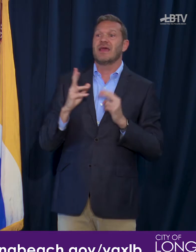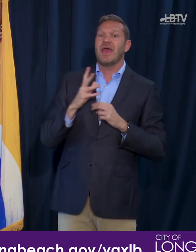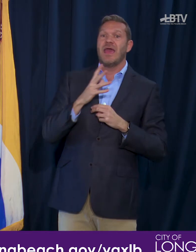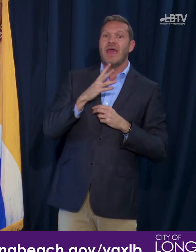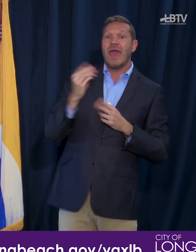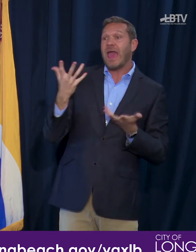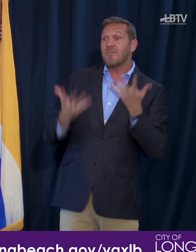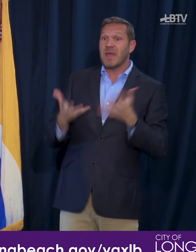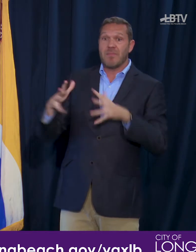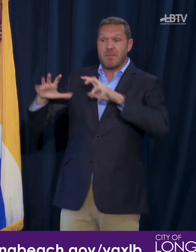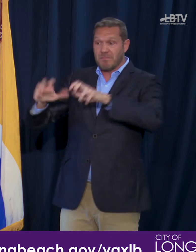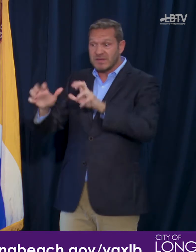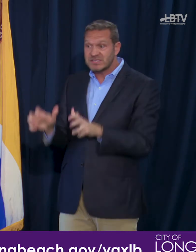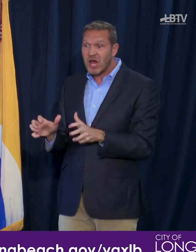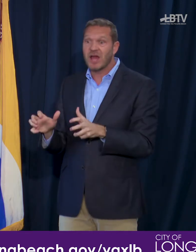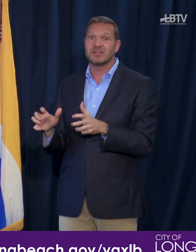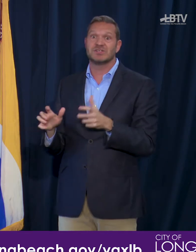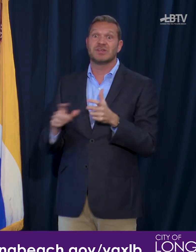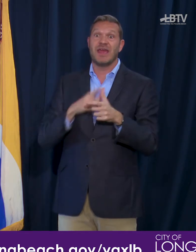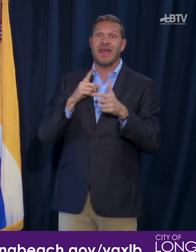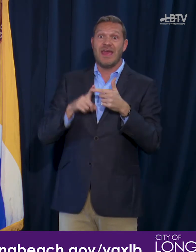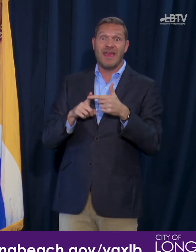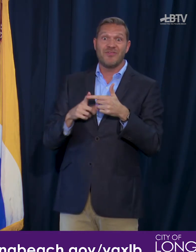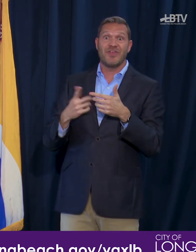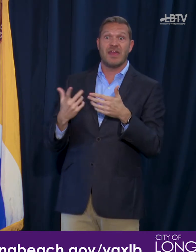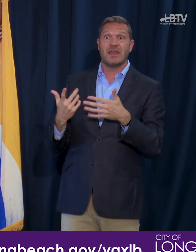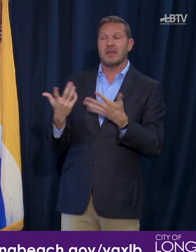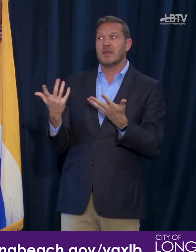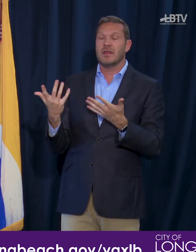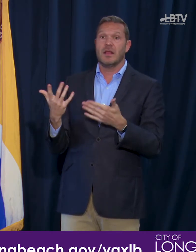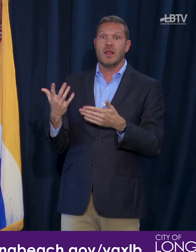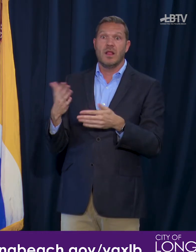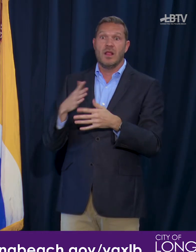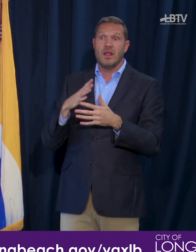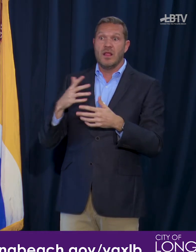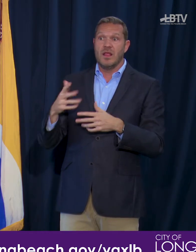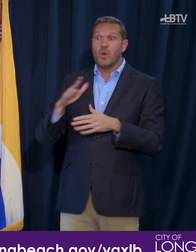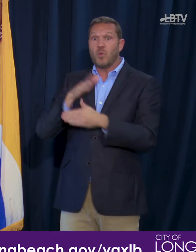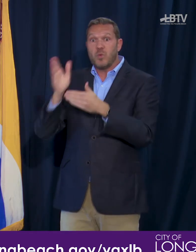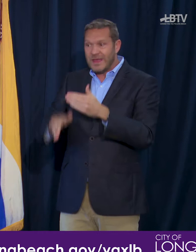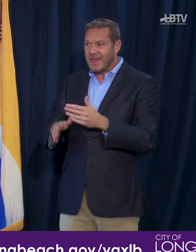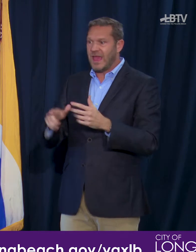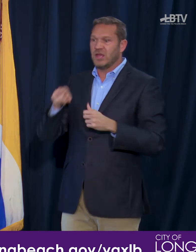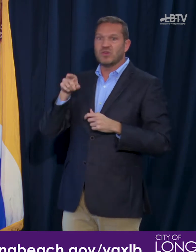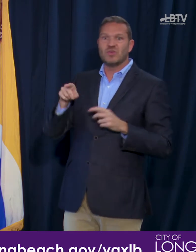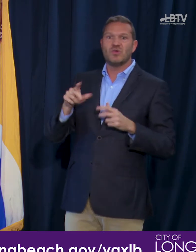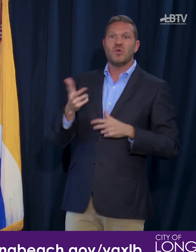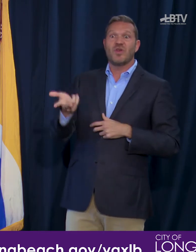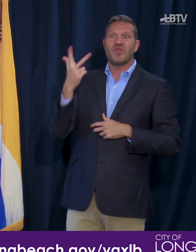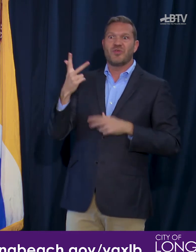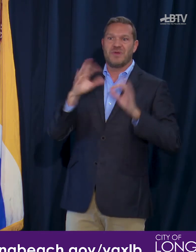a massage and then you know join three families outside for a weekend birthday party.